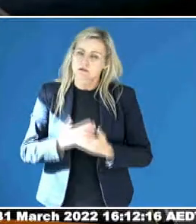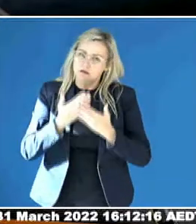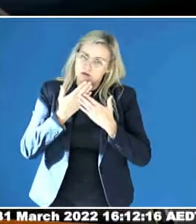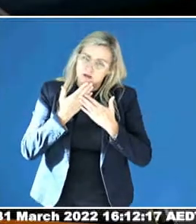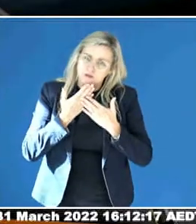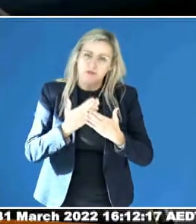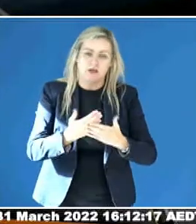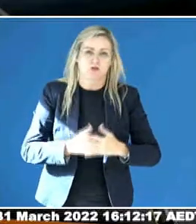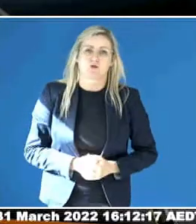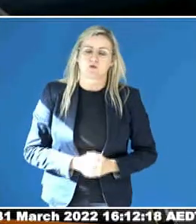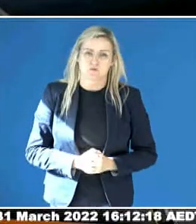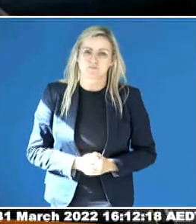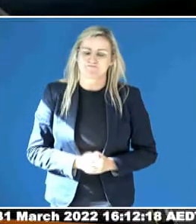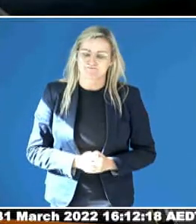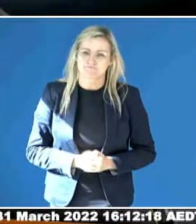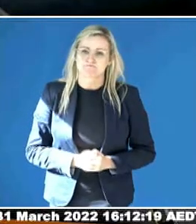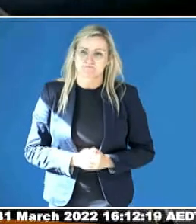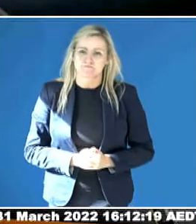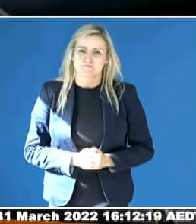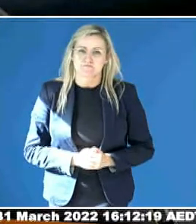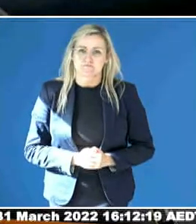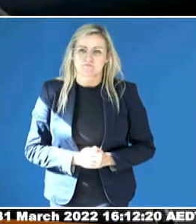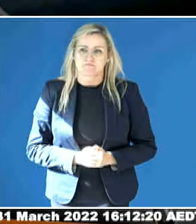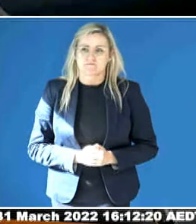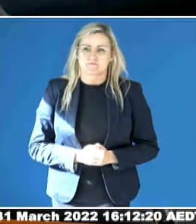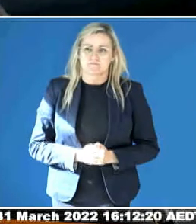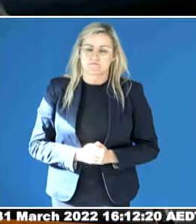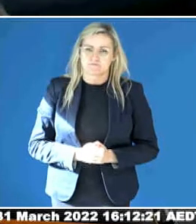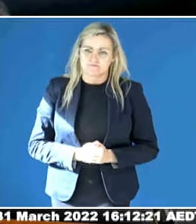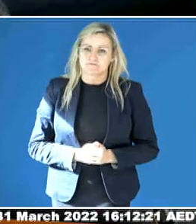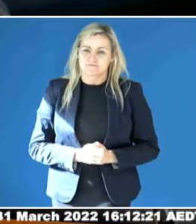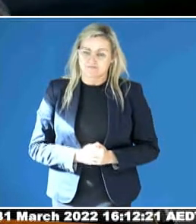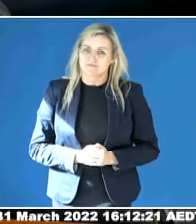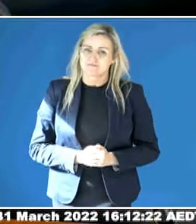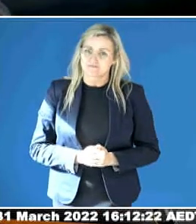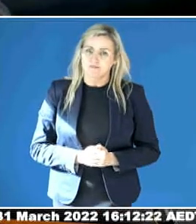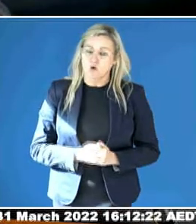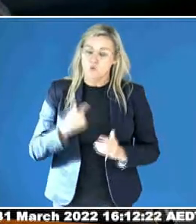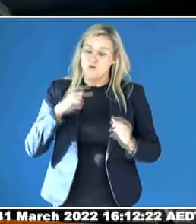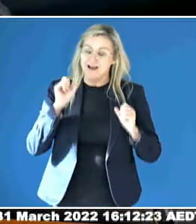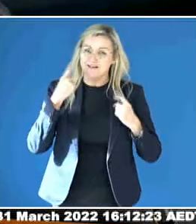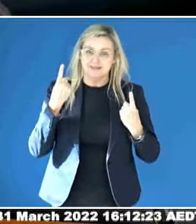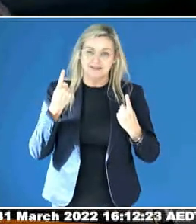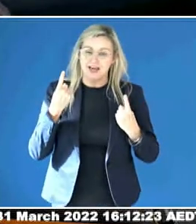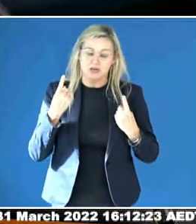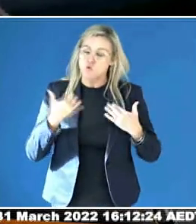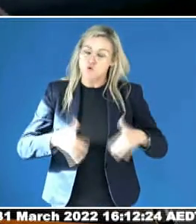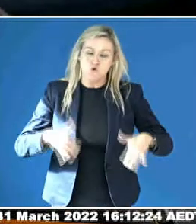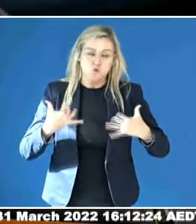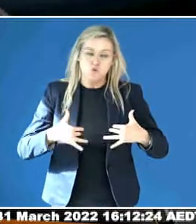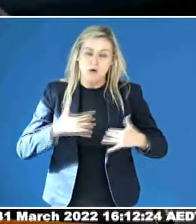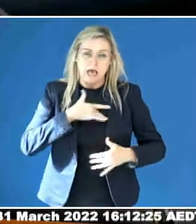We know this has been very difficult, and we greatly appreciate